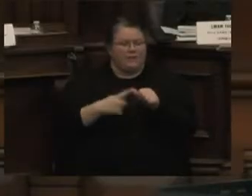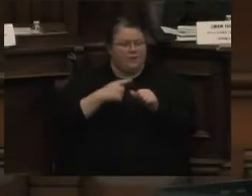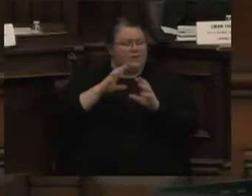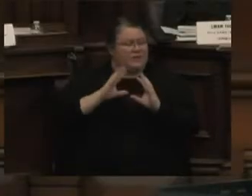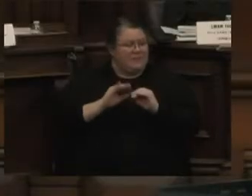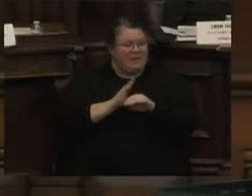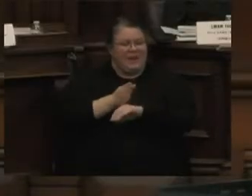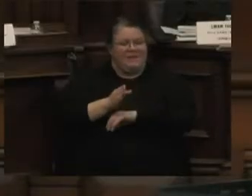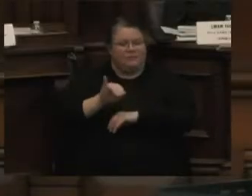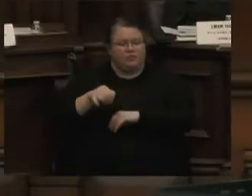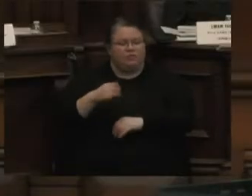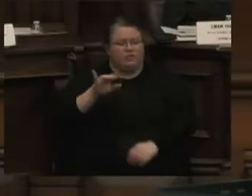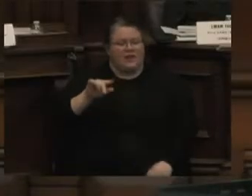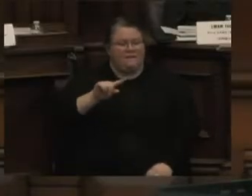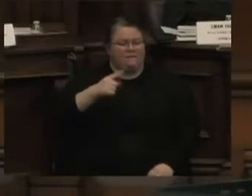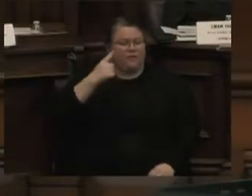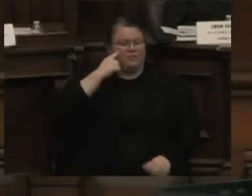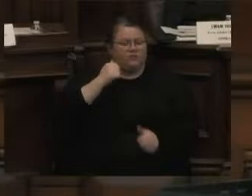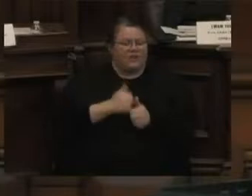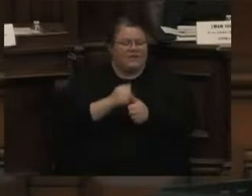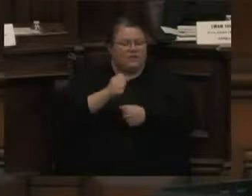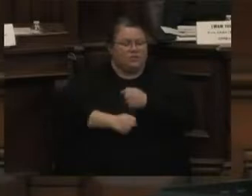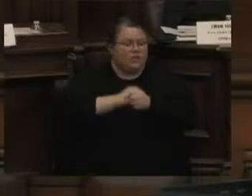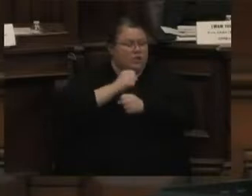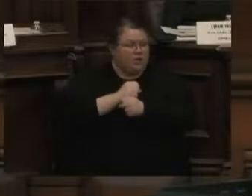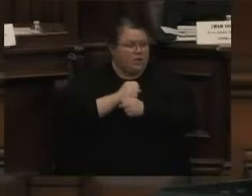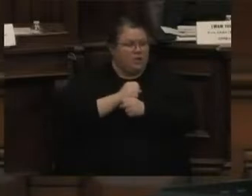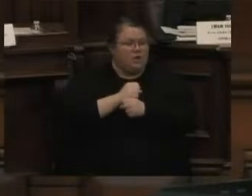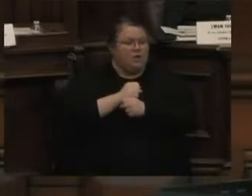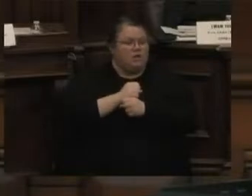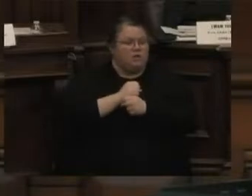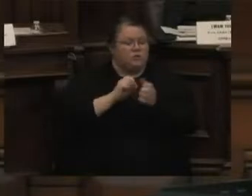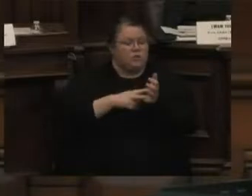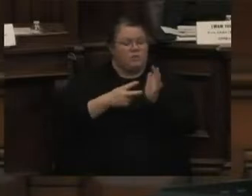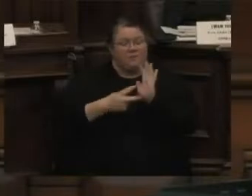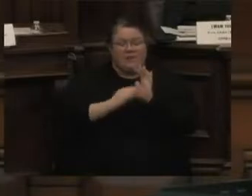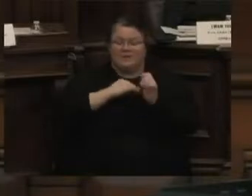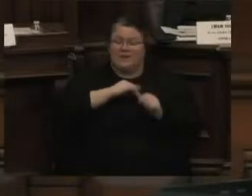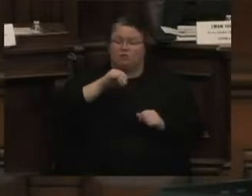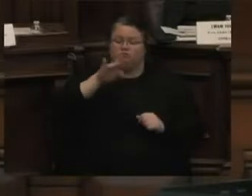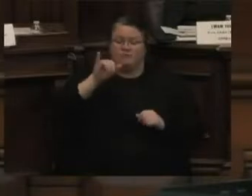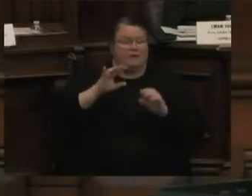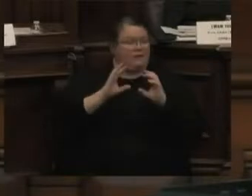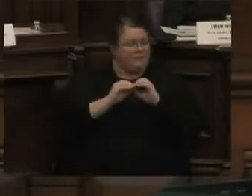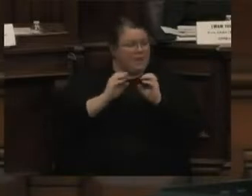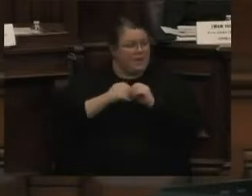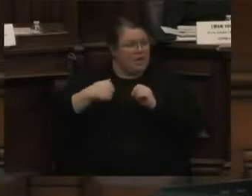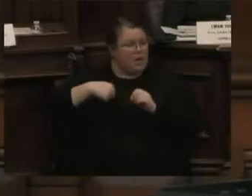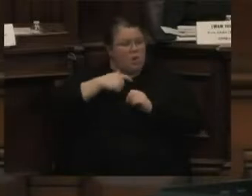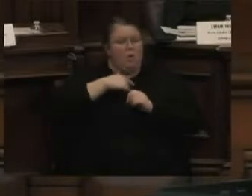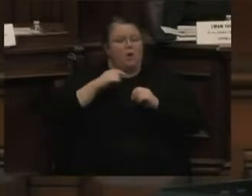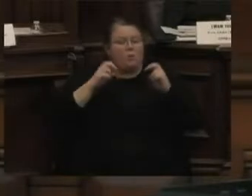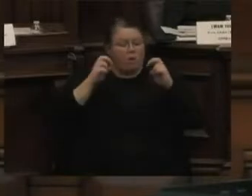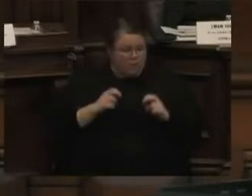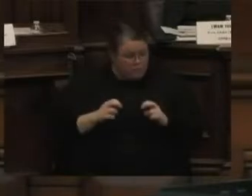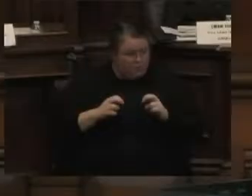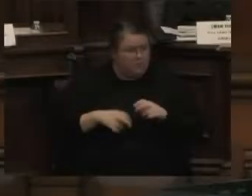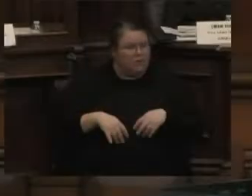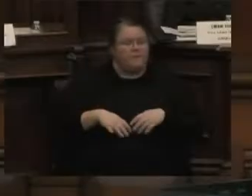vice chairperson by a majority vote at the first meeting after